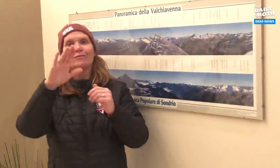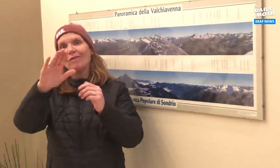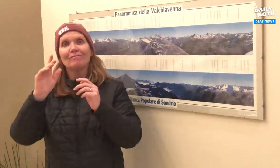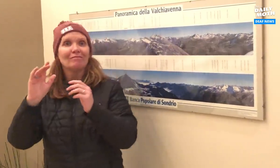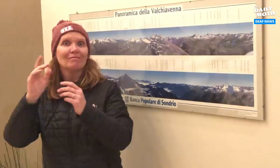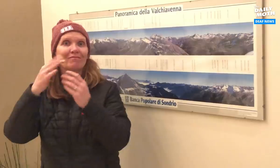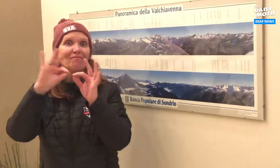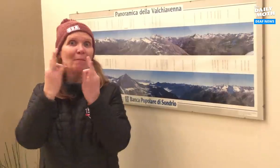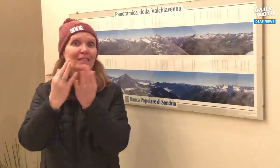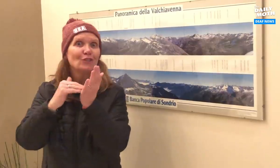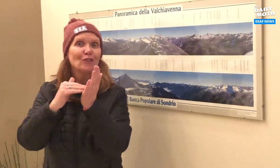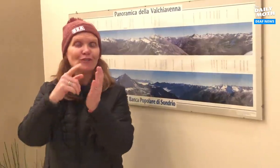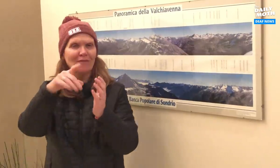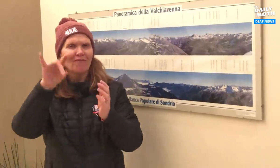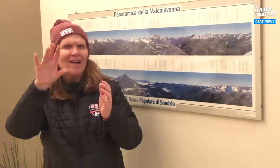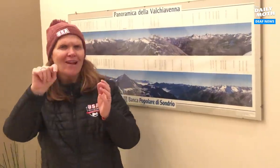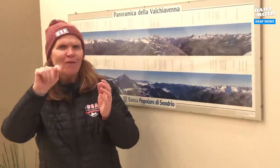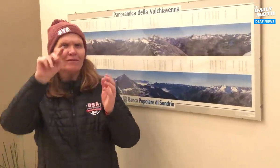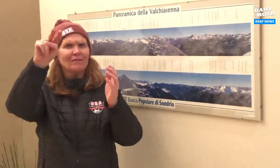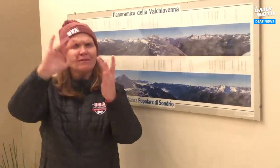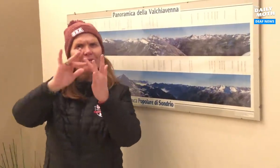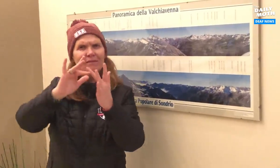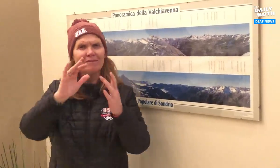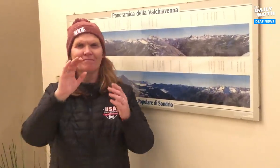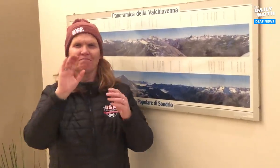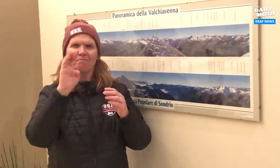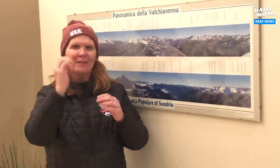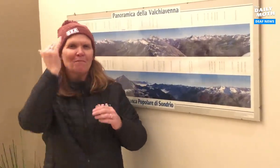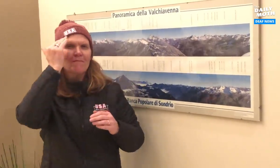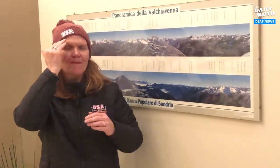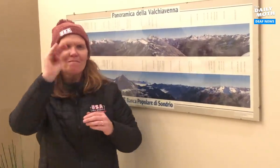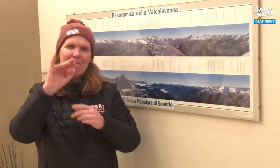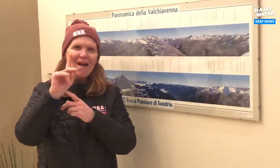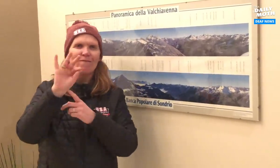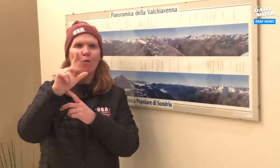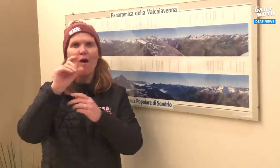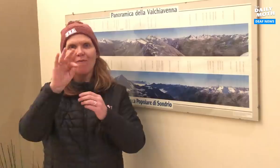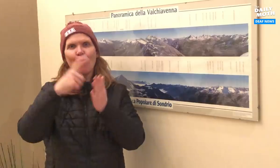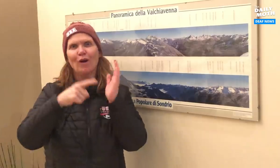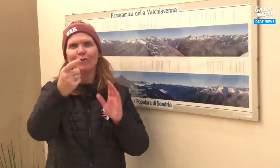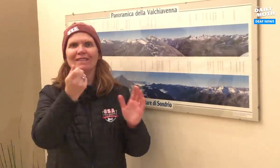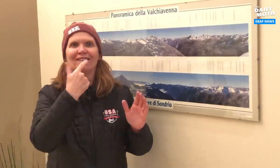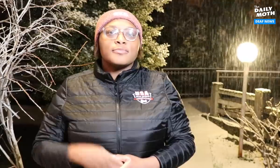your family doctor to find out and be mindful of what you take.